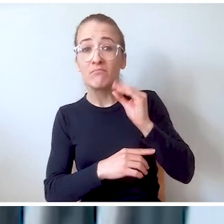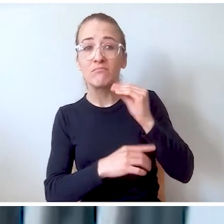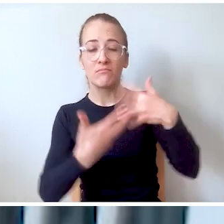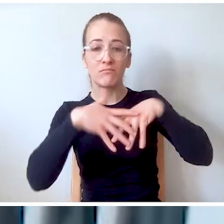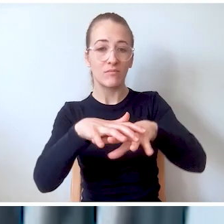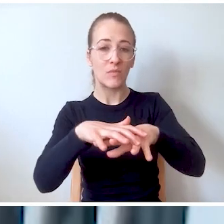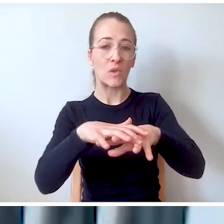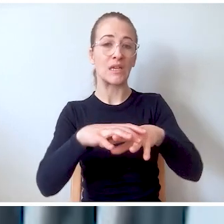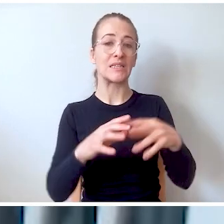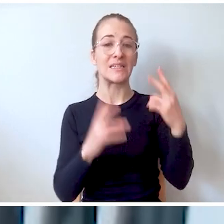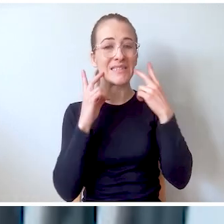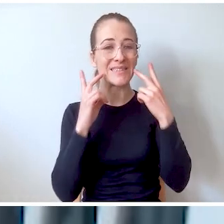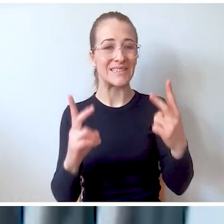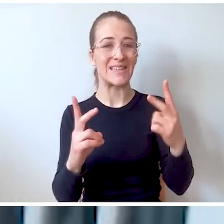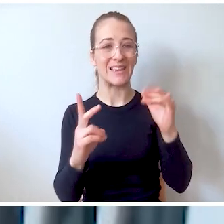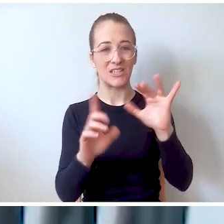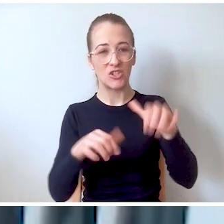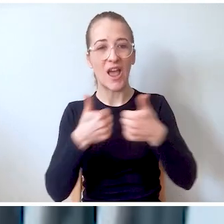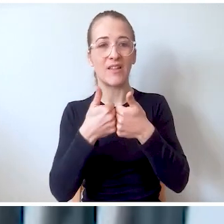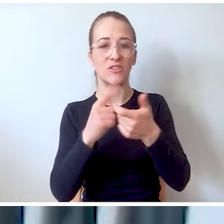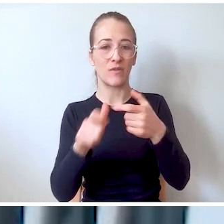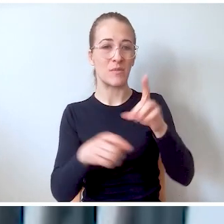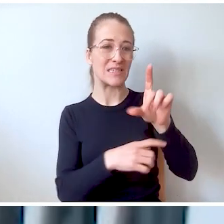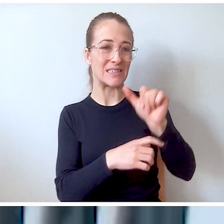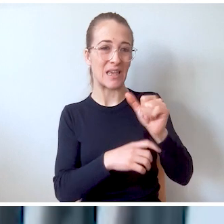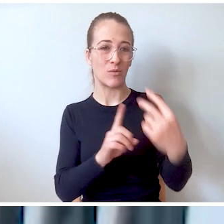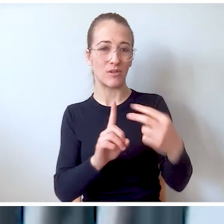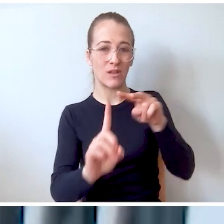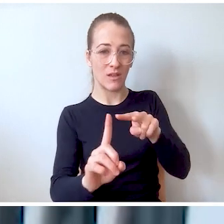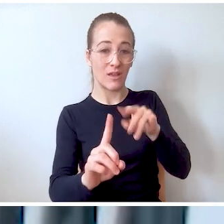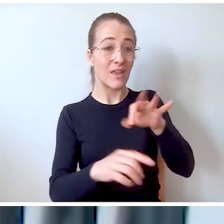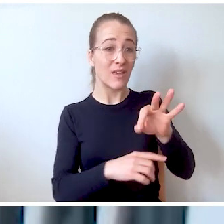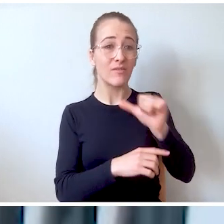to see a challenge from a disabled lens. Otherwise, they're going to be missing that perspective.